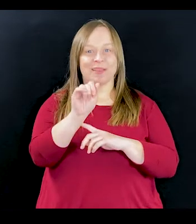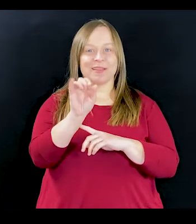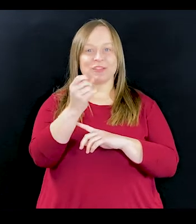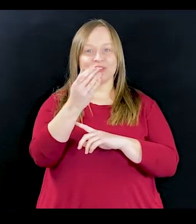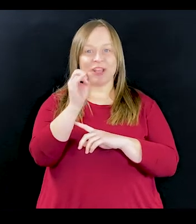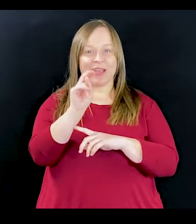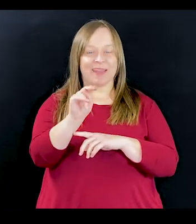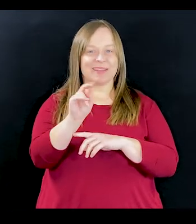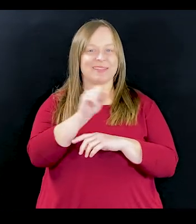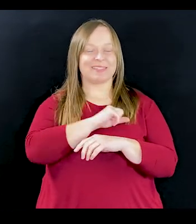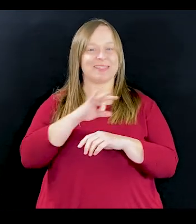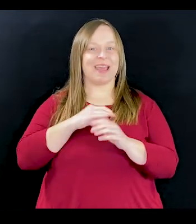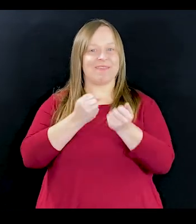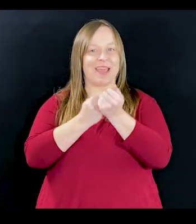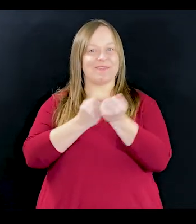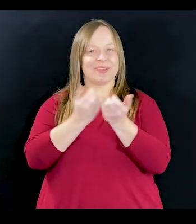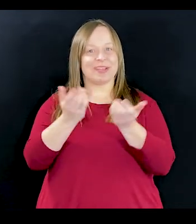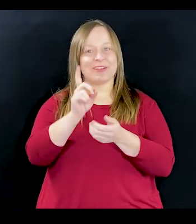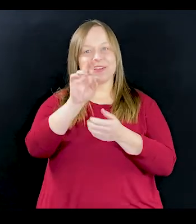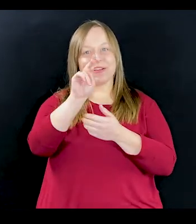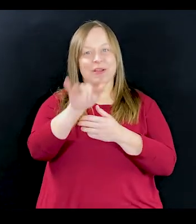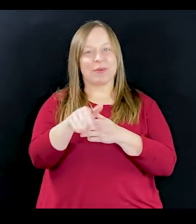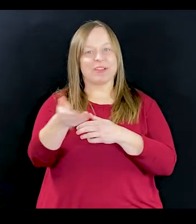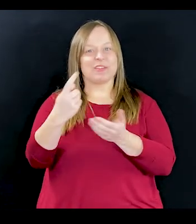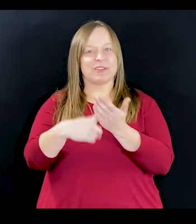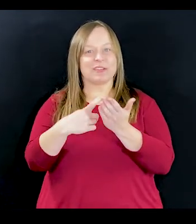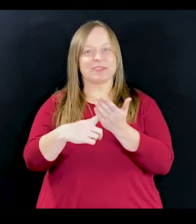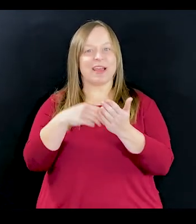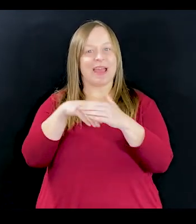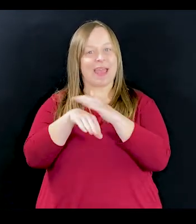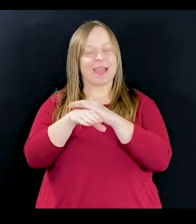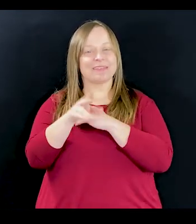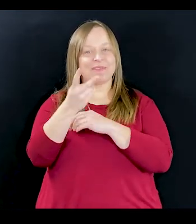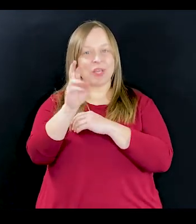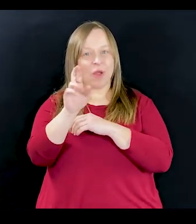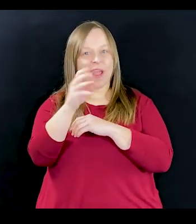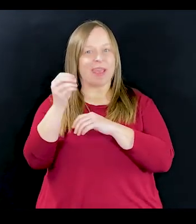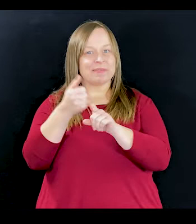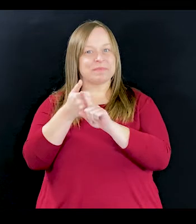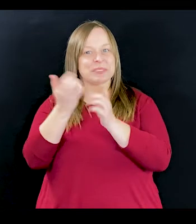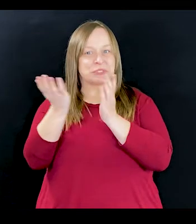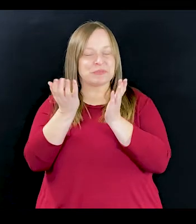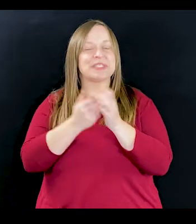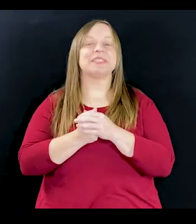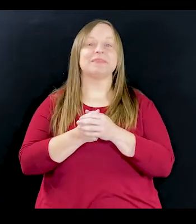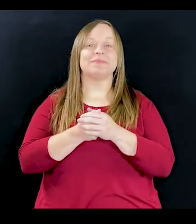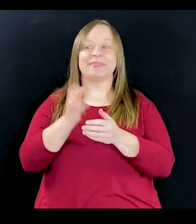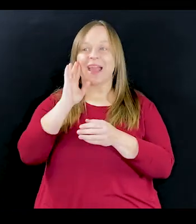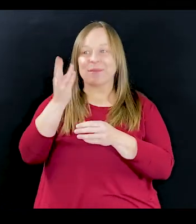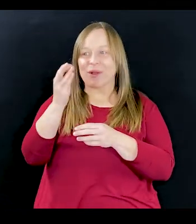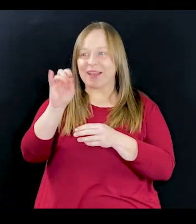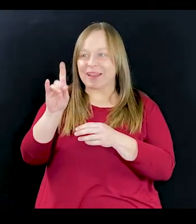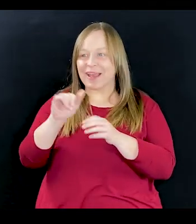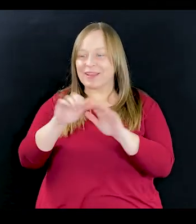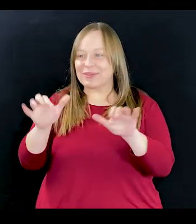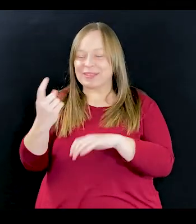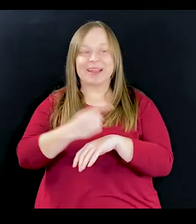Shannon, staff advocate here at DRNY, she's here to discuss ACCES-VR and its services. Hi Brenda. How are you today?